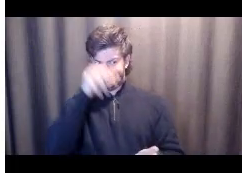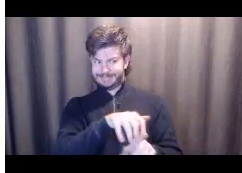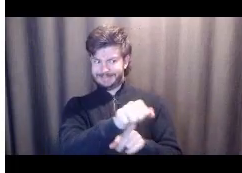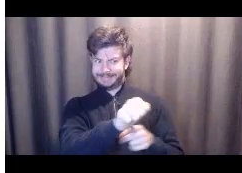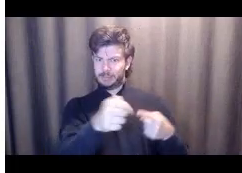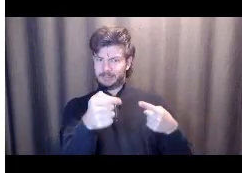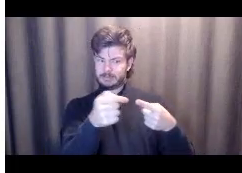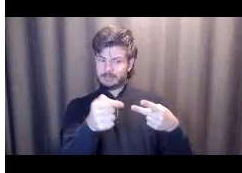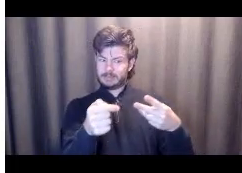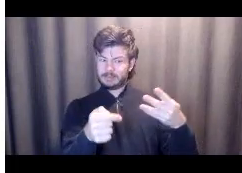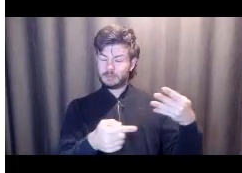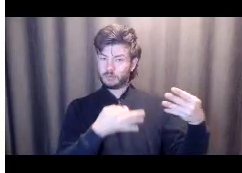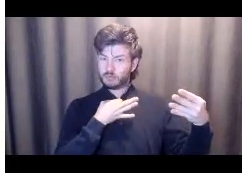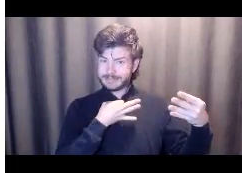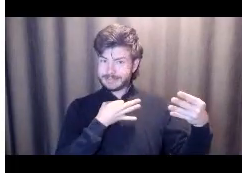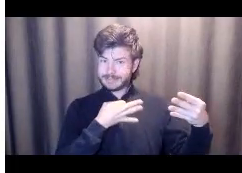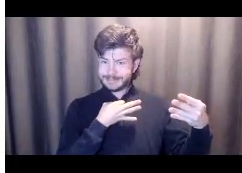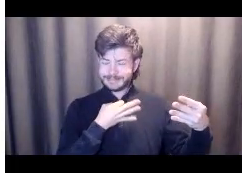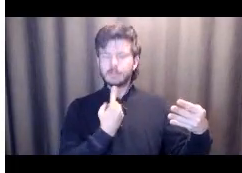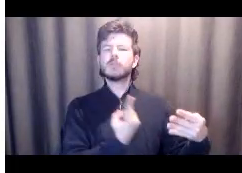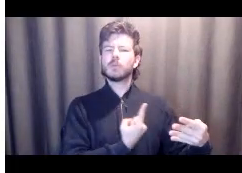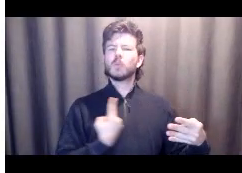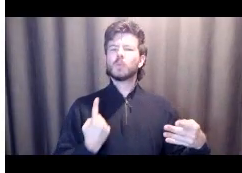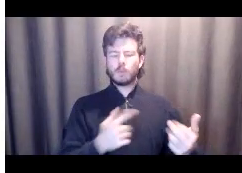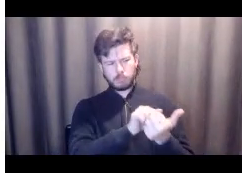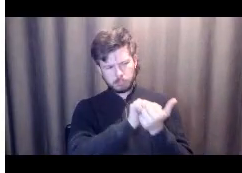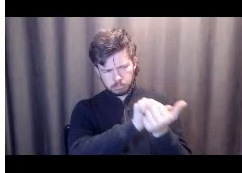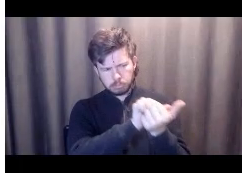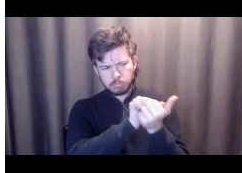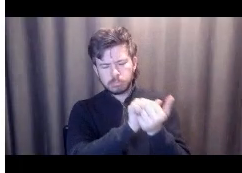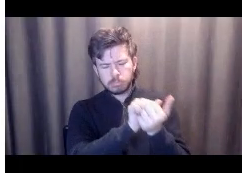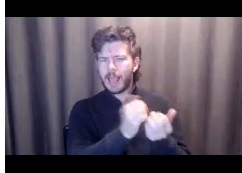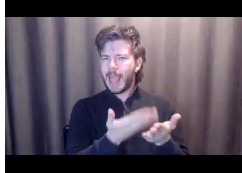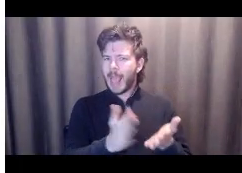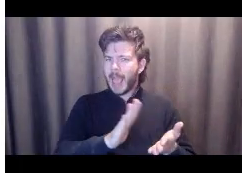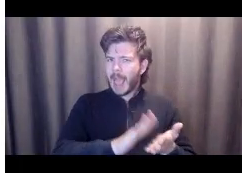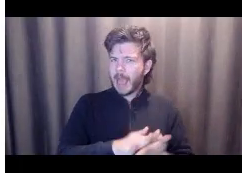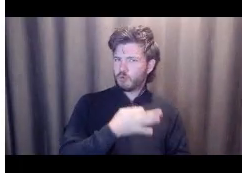minimise the risk of harm or help them spend their funding